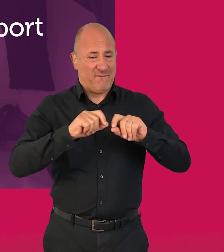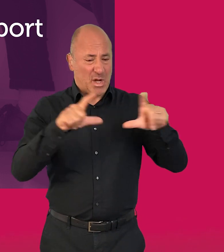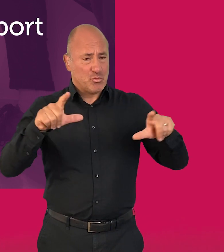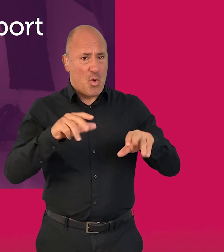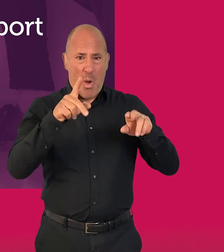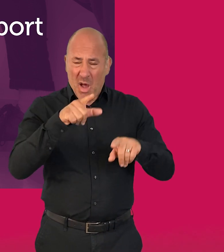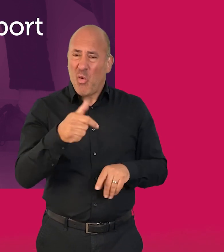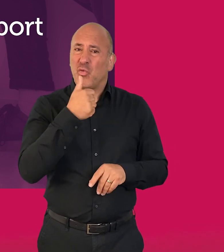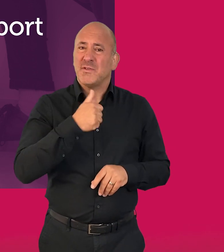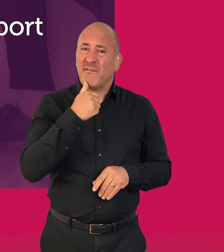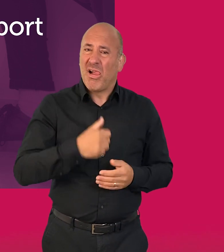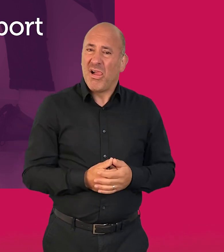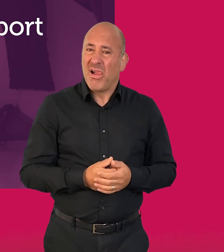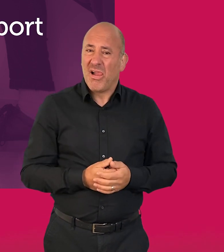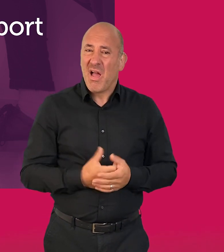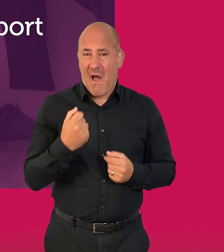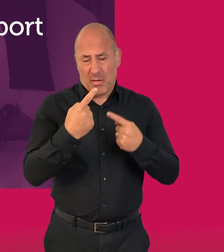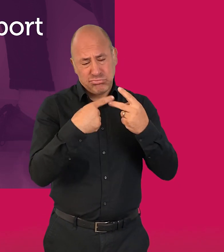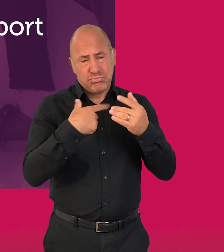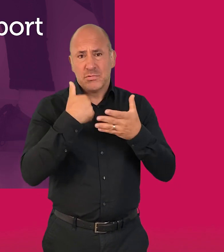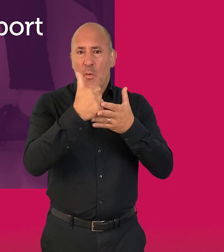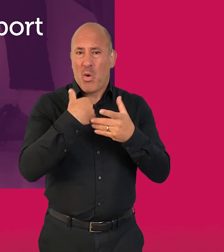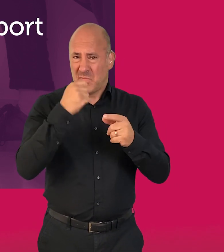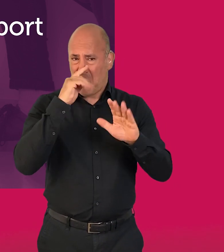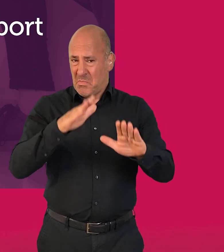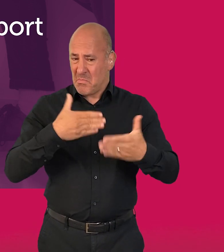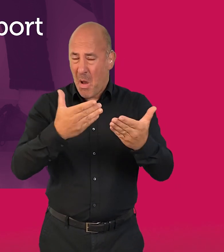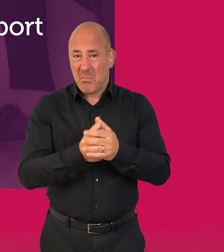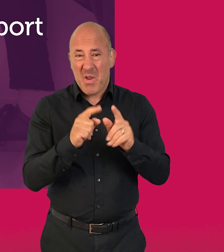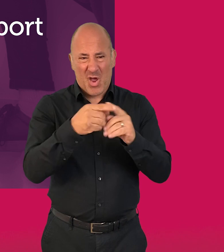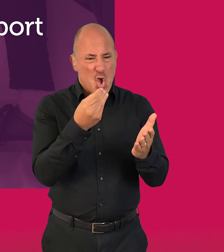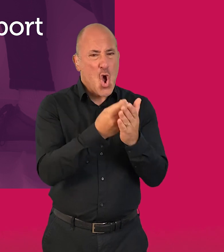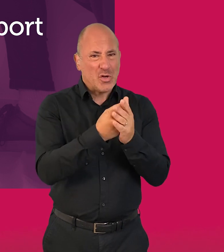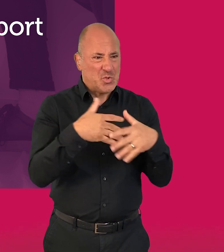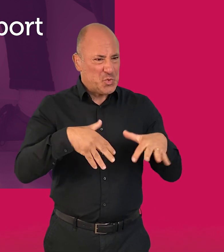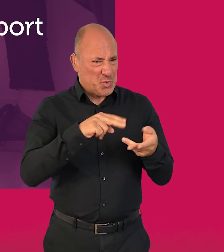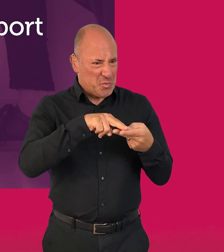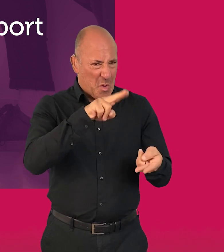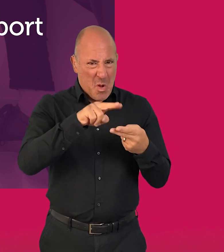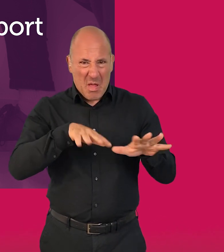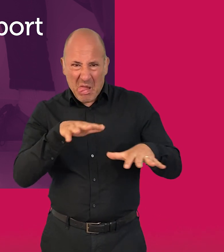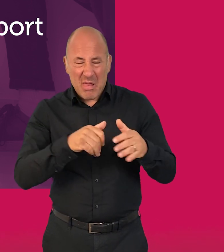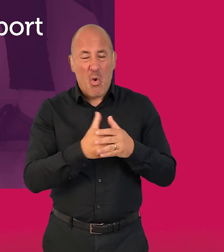We hope you found this video helpful. There are other types of support that Camden offers, including cost of living and heating advice.